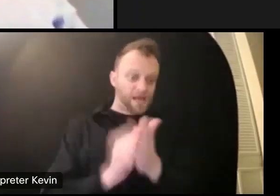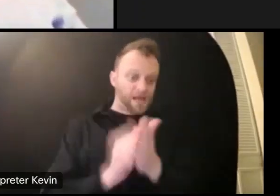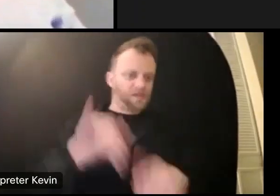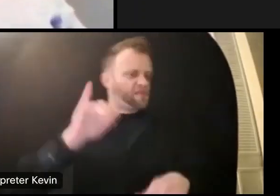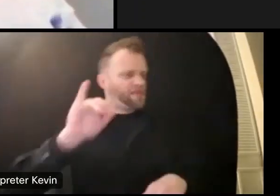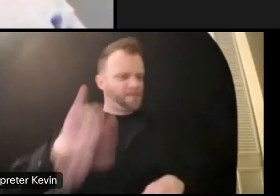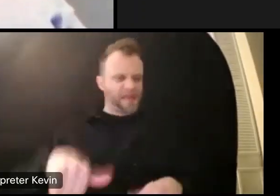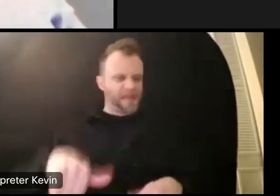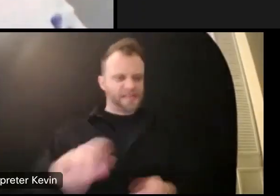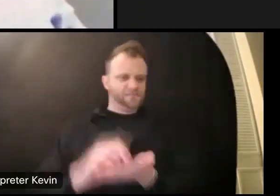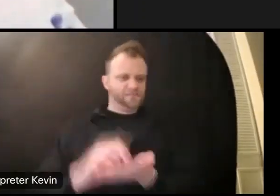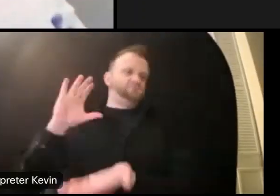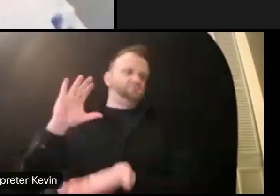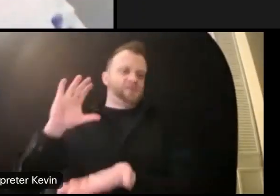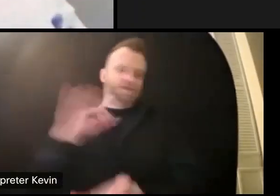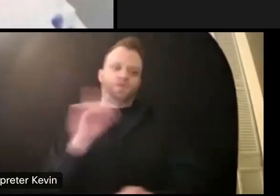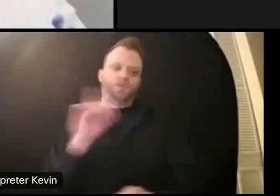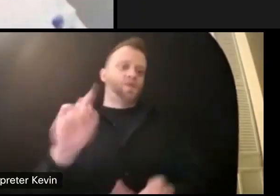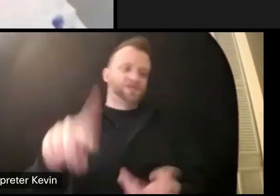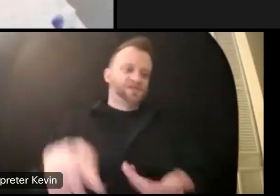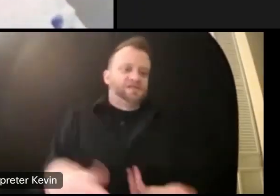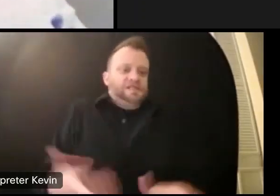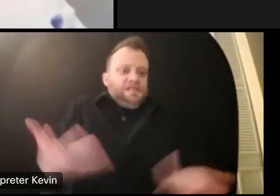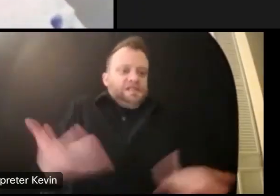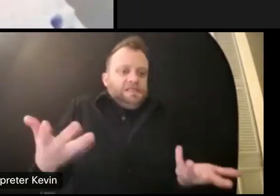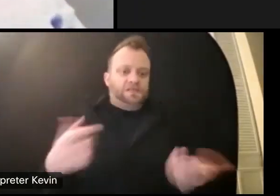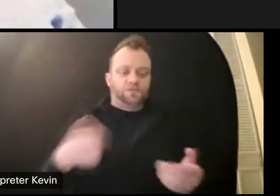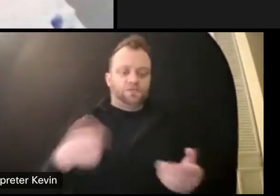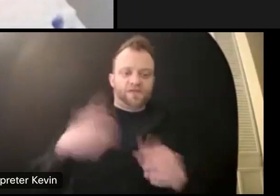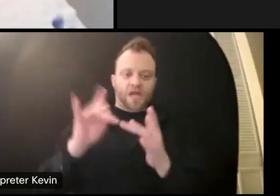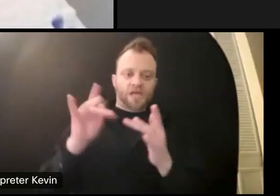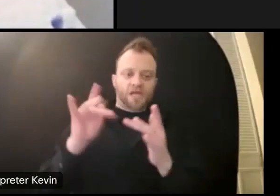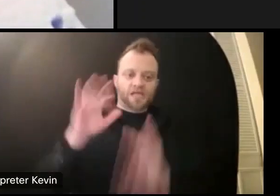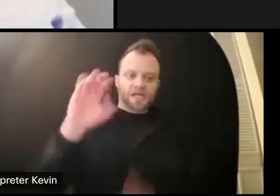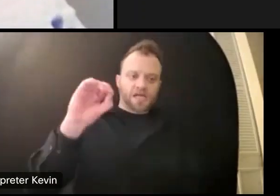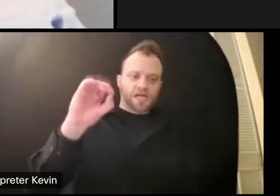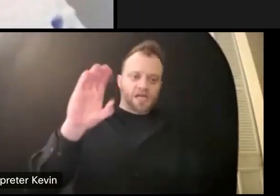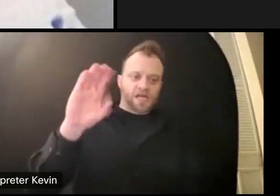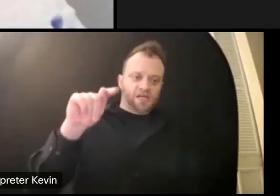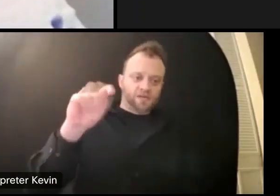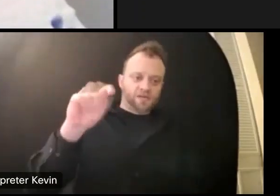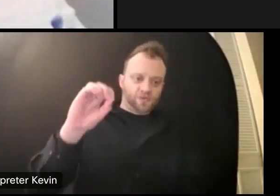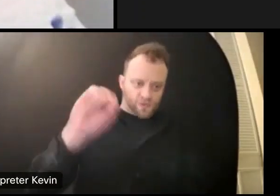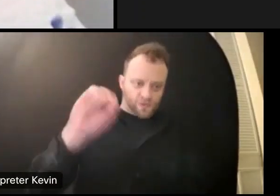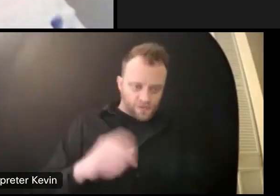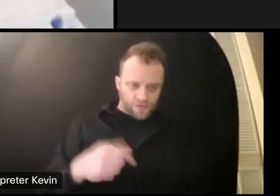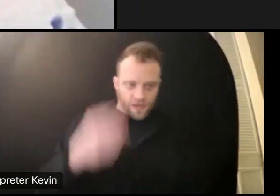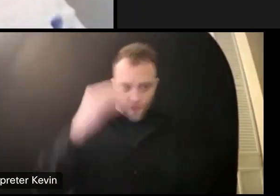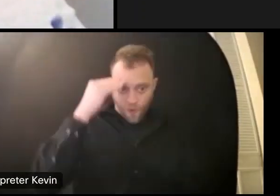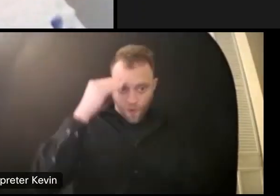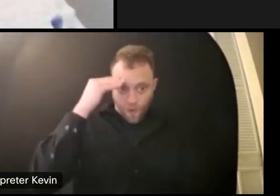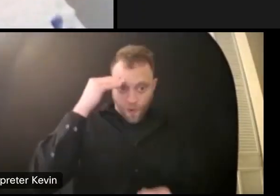have already reached out to OCTO and we know that with a significant increase in Single